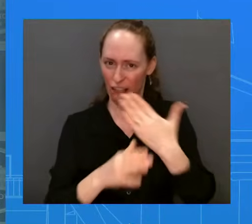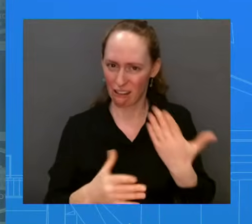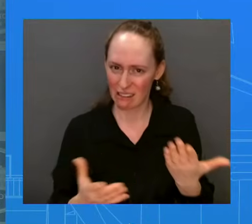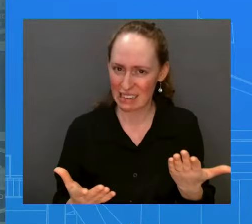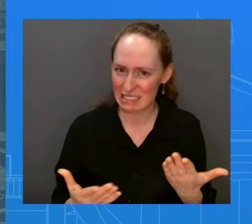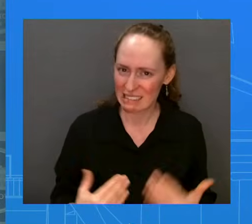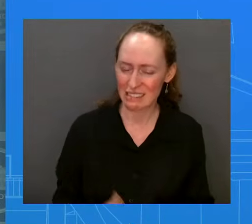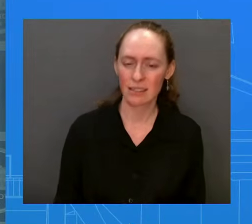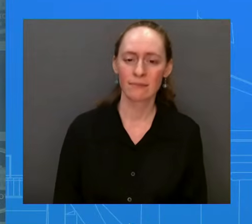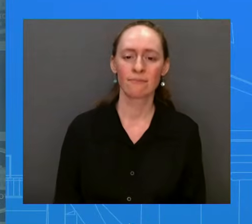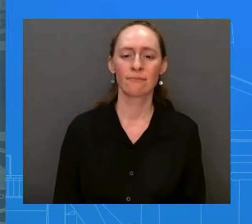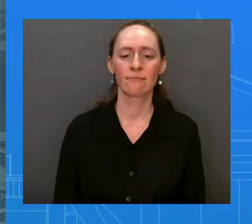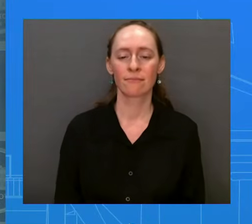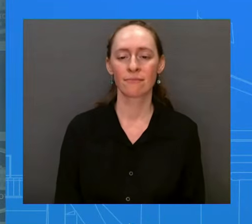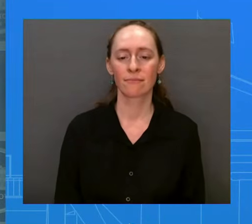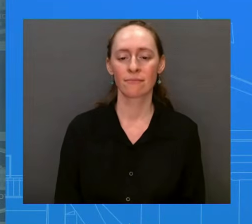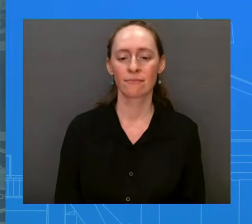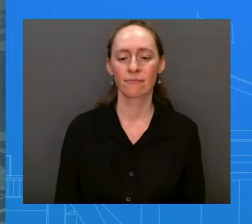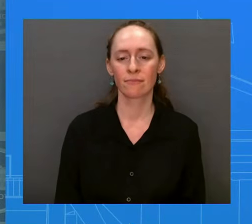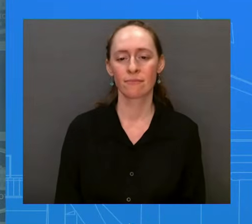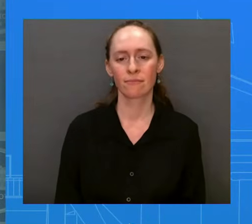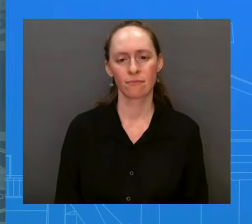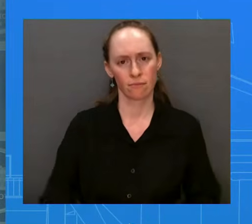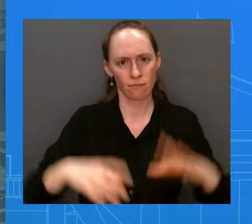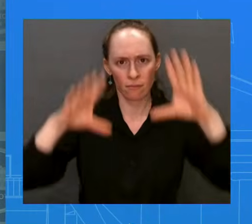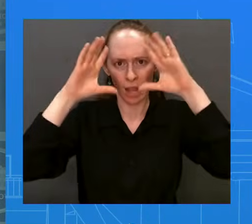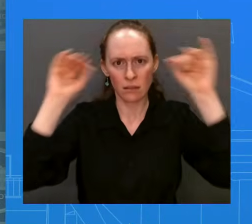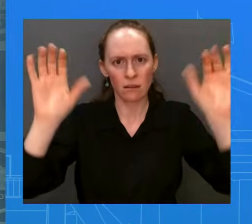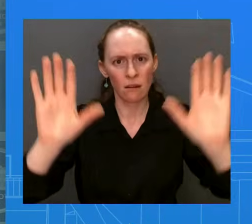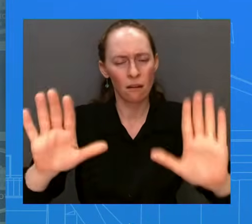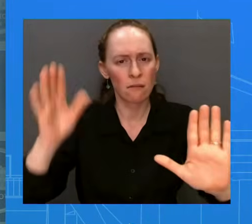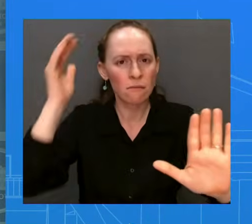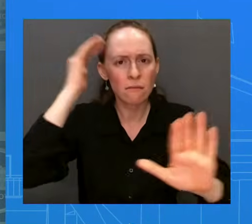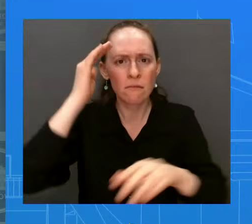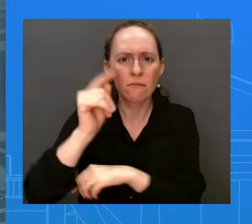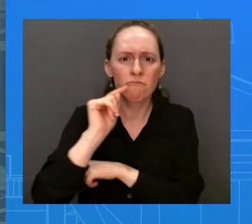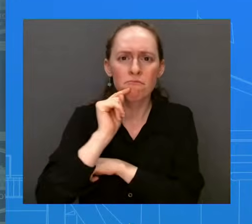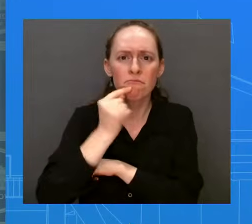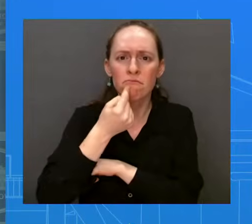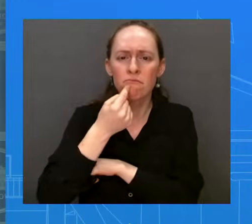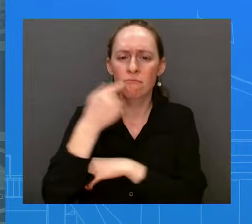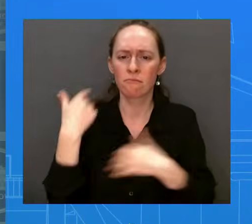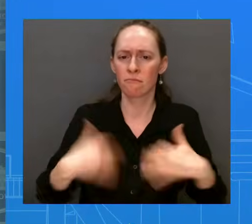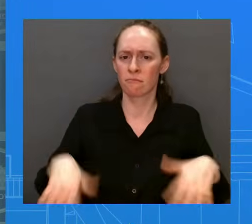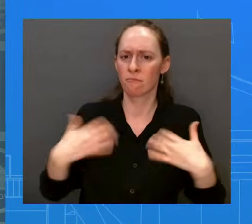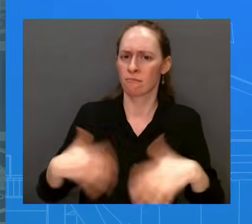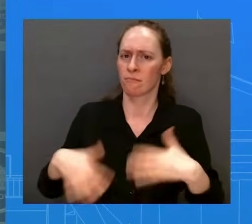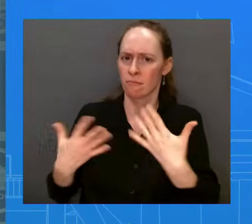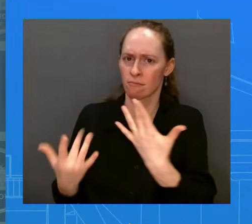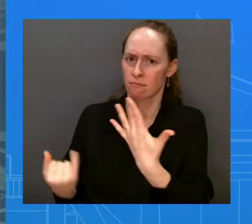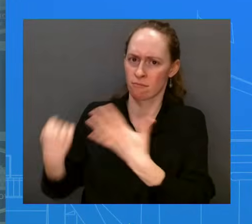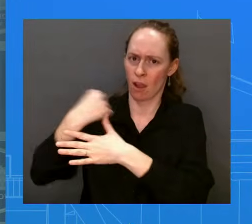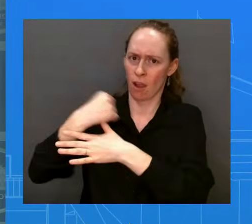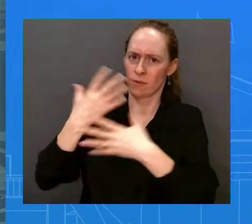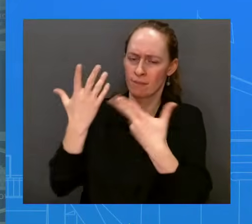than the safety and security of the American people. And I don't think you need to look any further, quite frankly, than the decisions he's made in